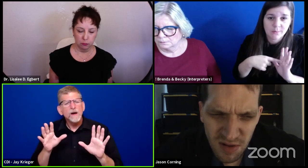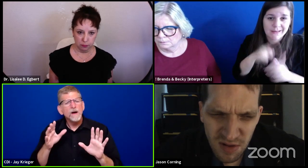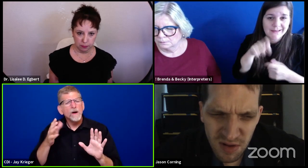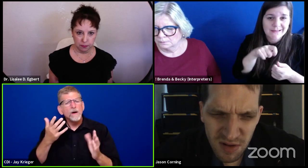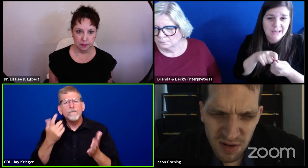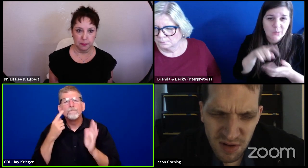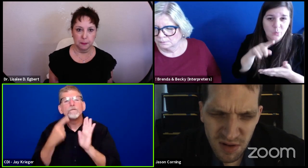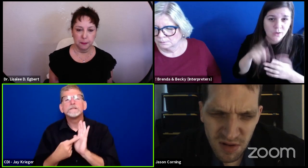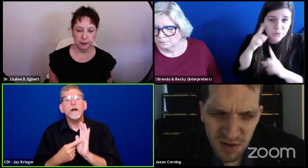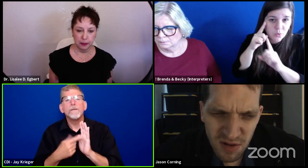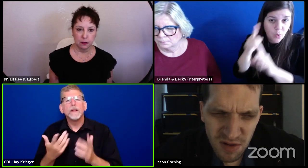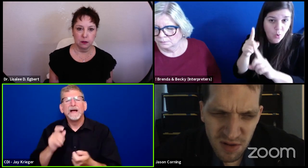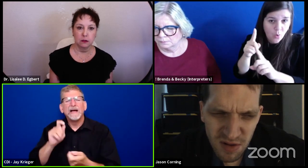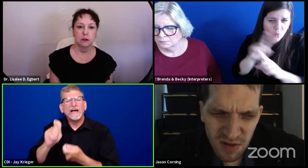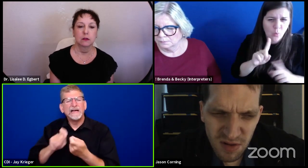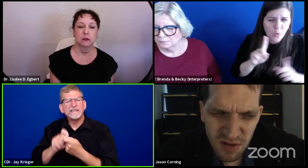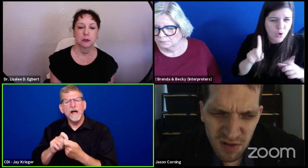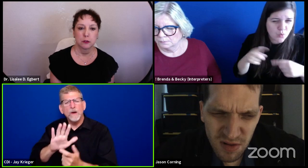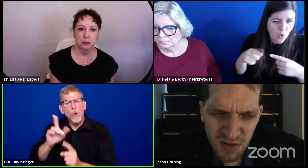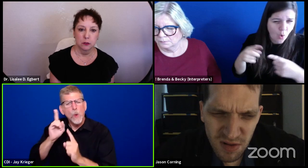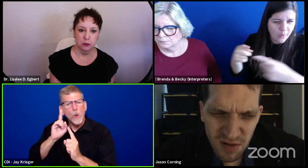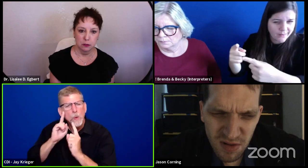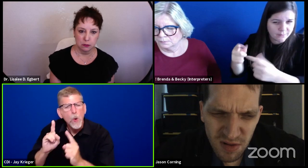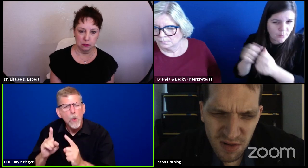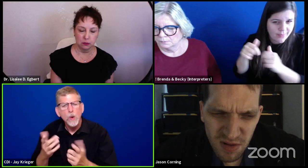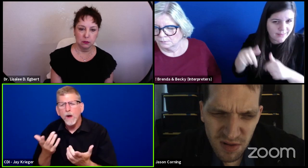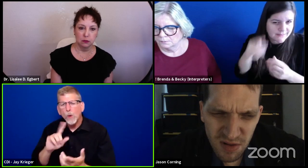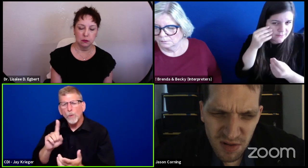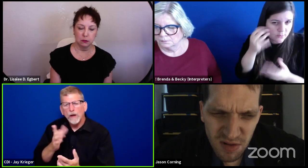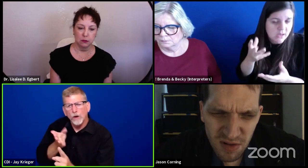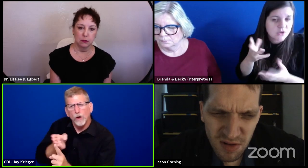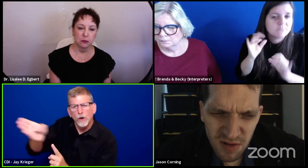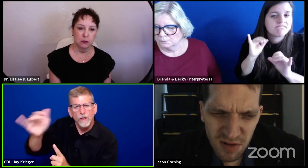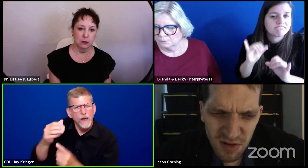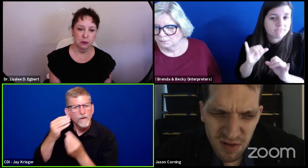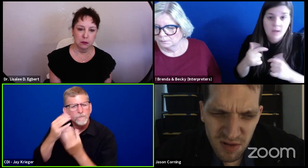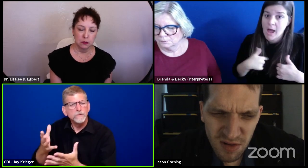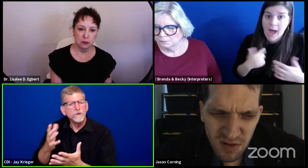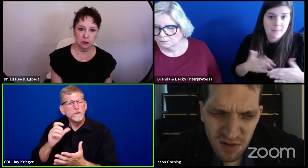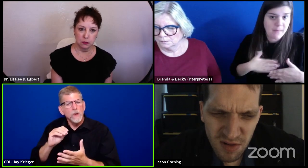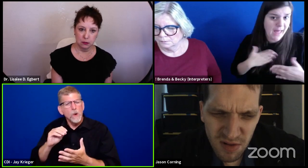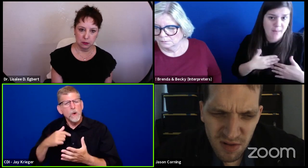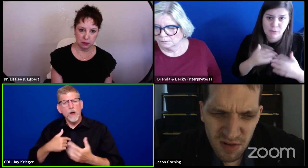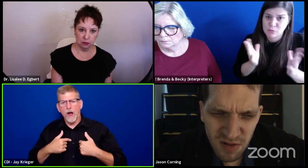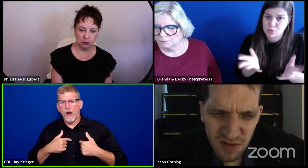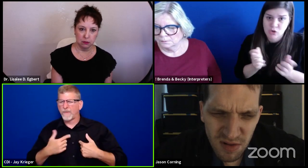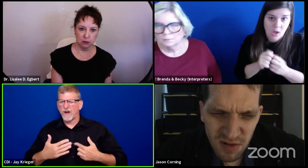goals, what do we need. And I would be more than happy to chat with you guys.